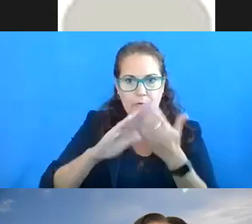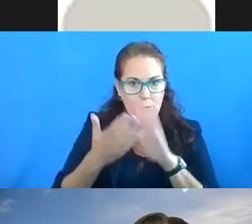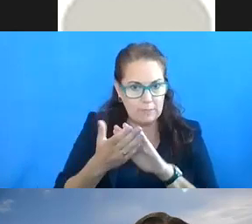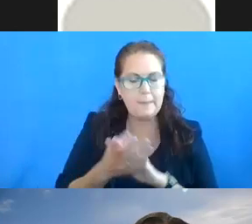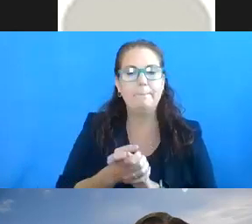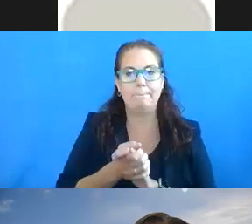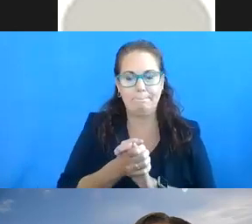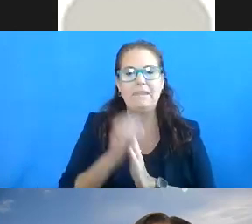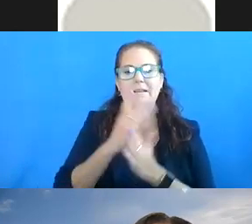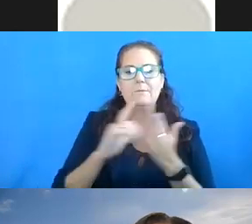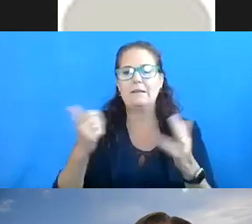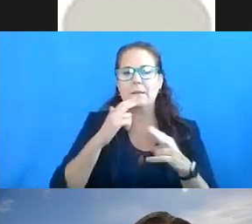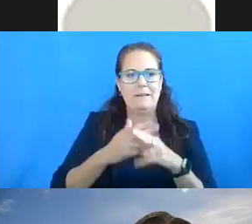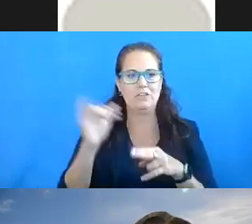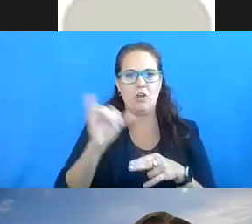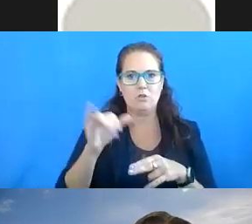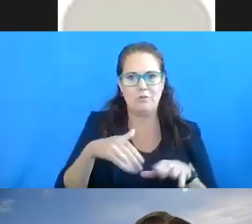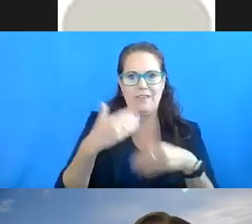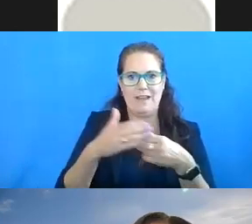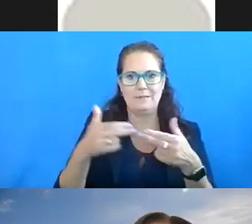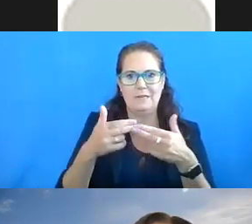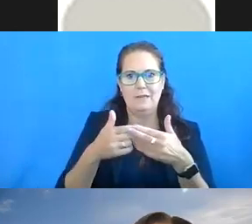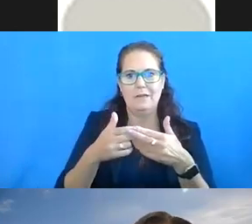Someone else had mentioned this also, the next bullet, municipal and regional districts.